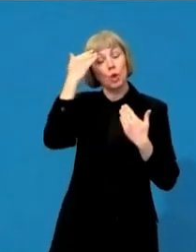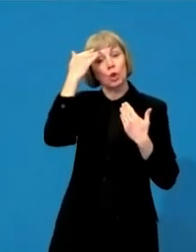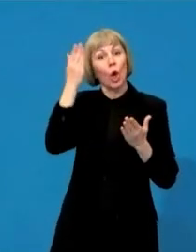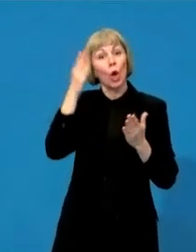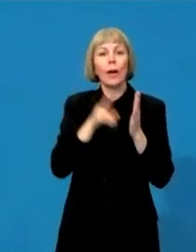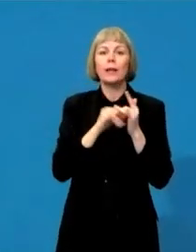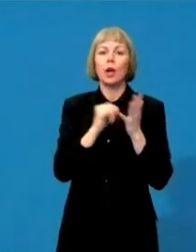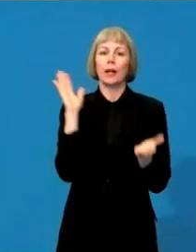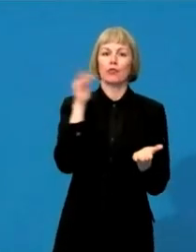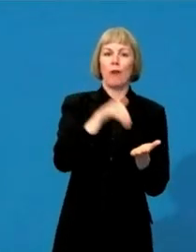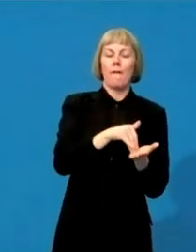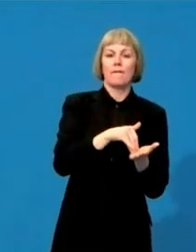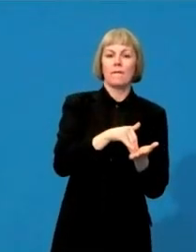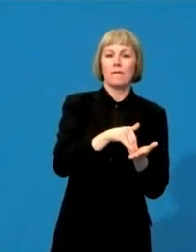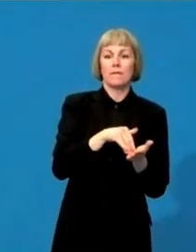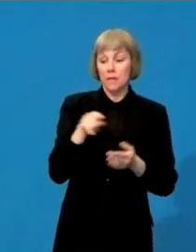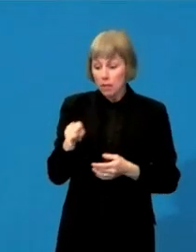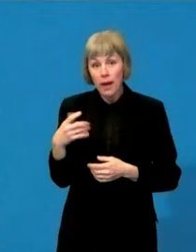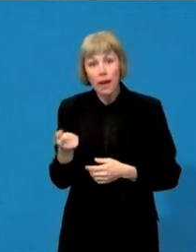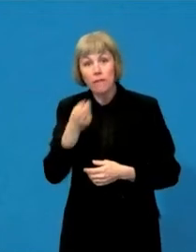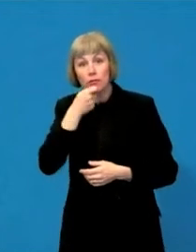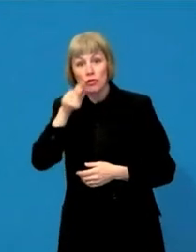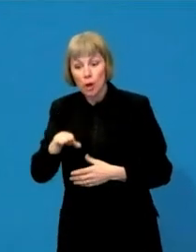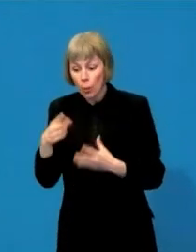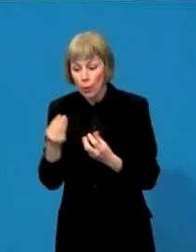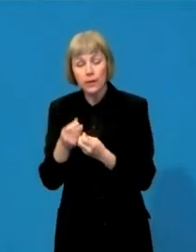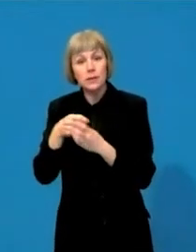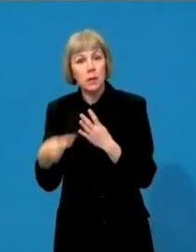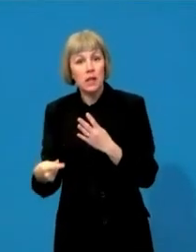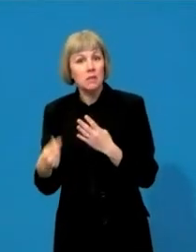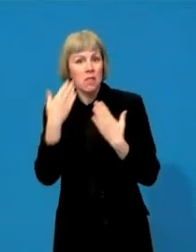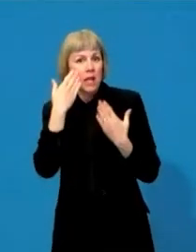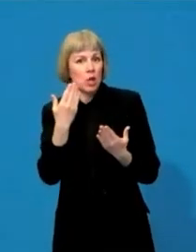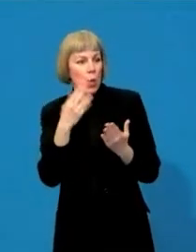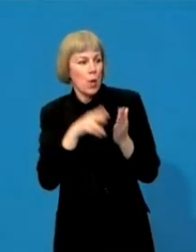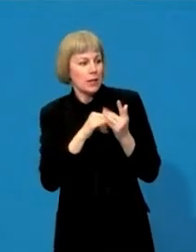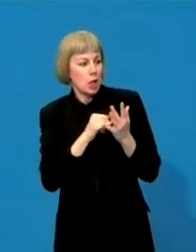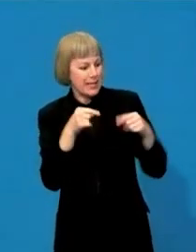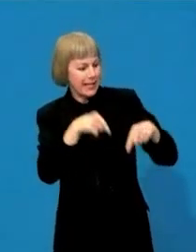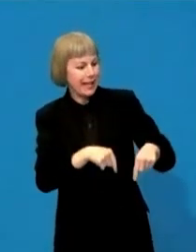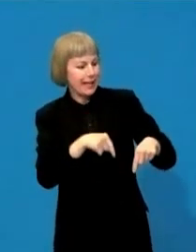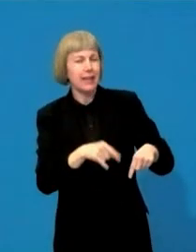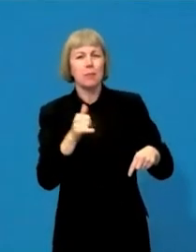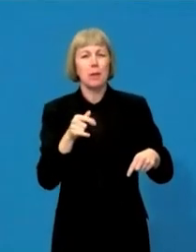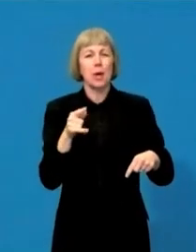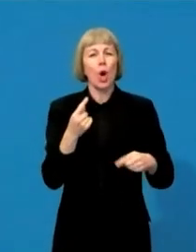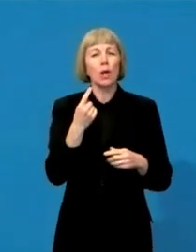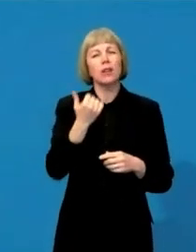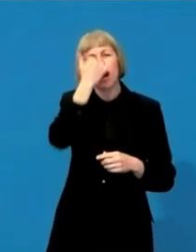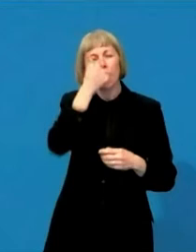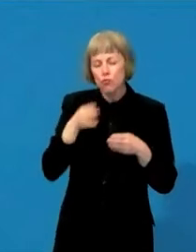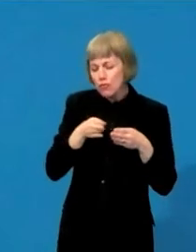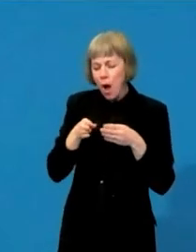that may have these disabilities, like, if you live 120ks out on a dirt road, you